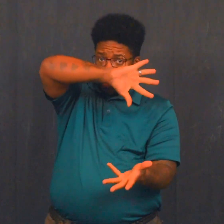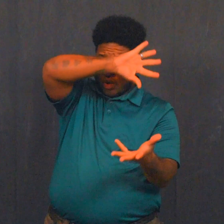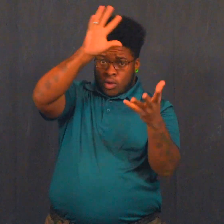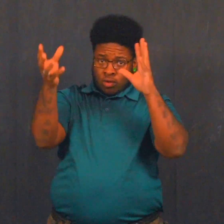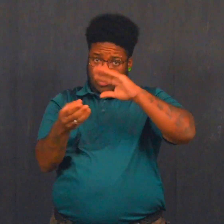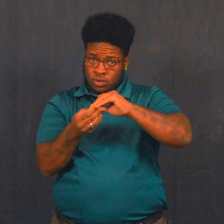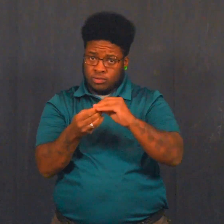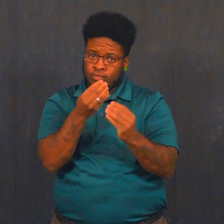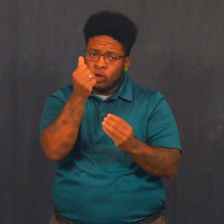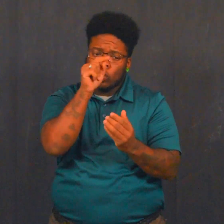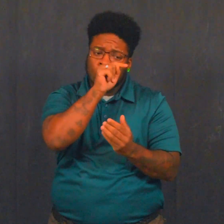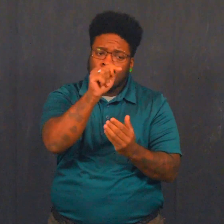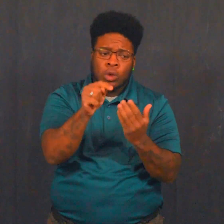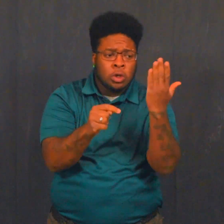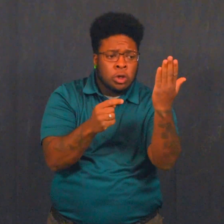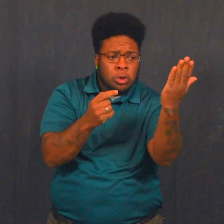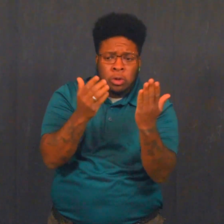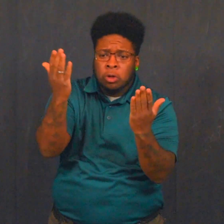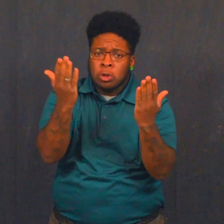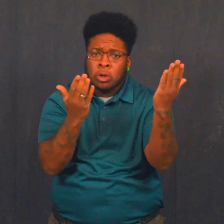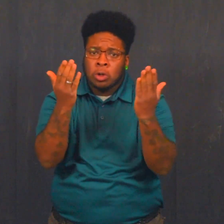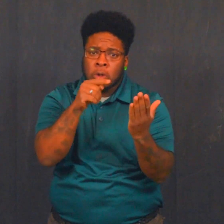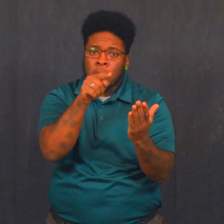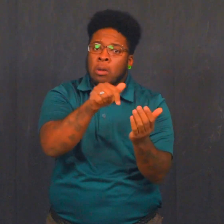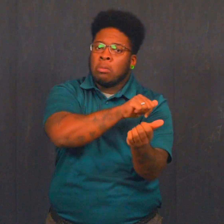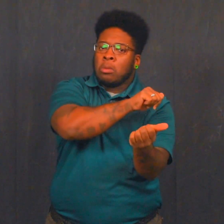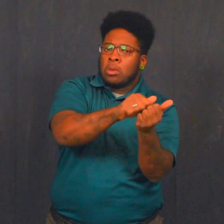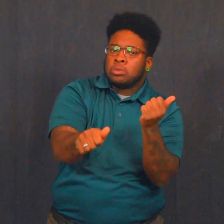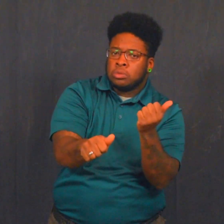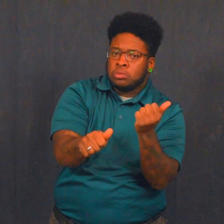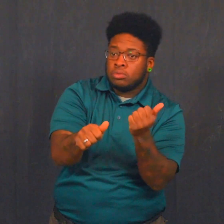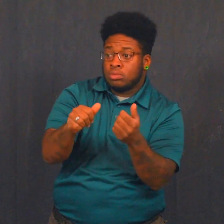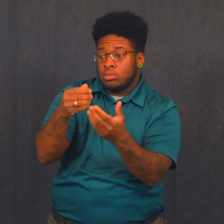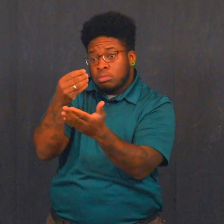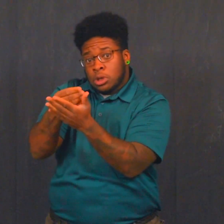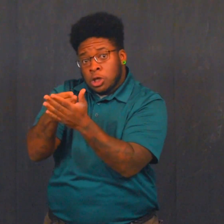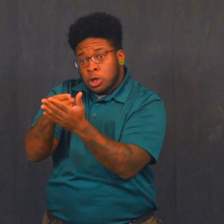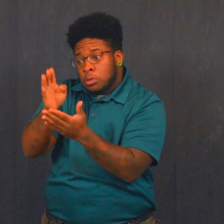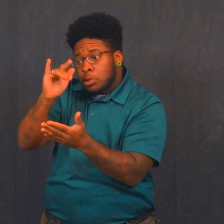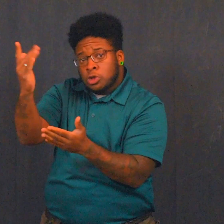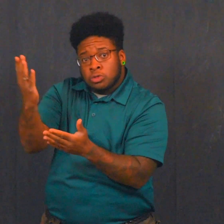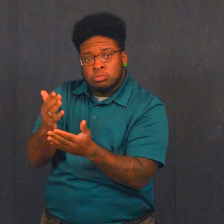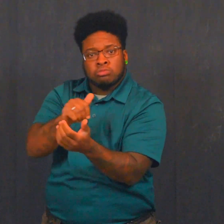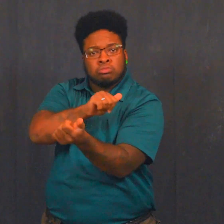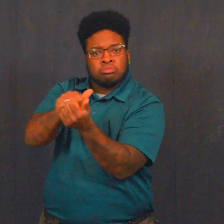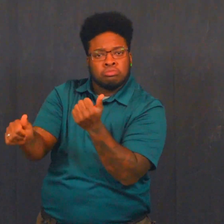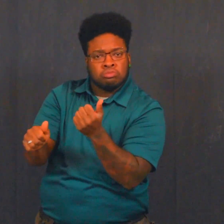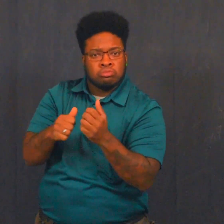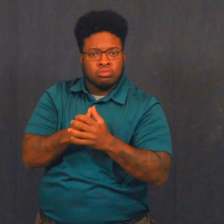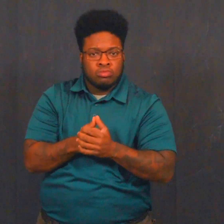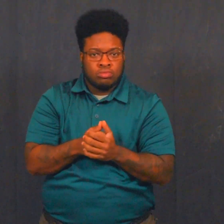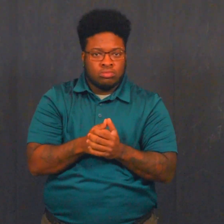All but a few standalone bills and the bonding bill passed.